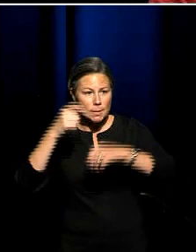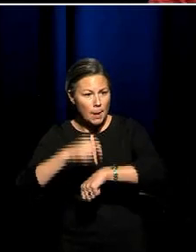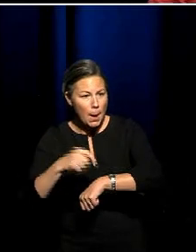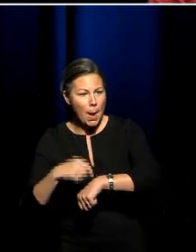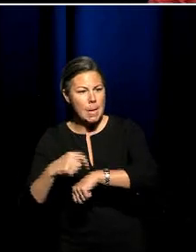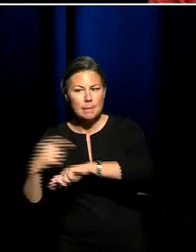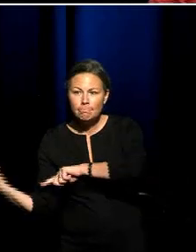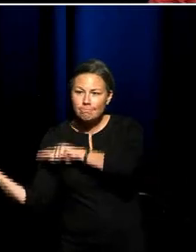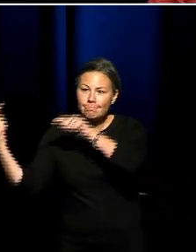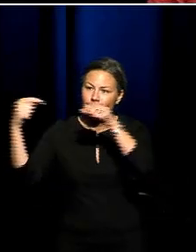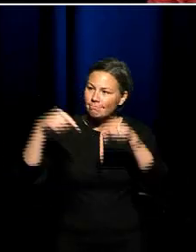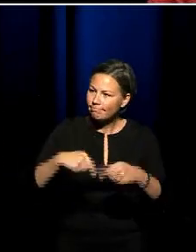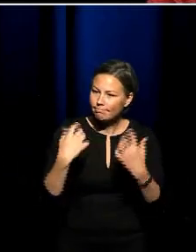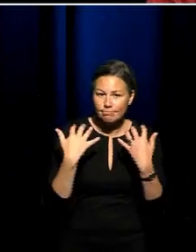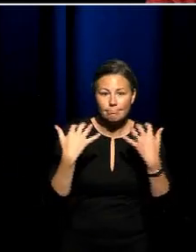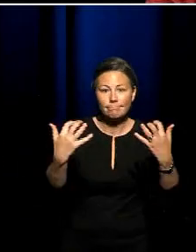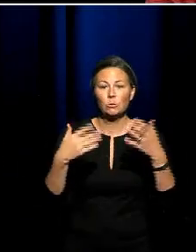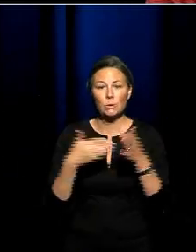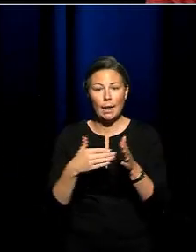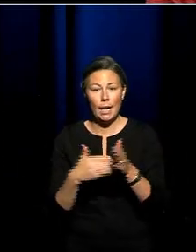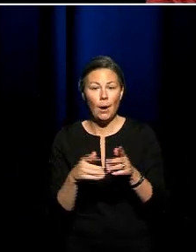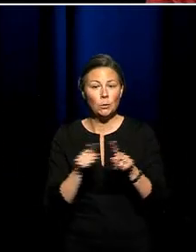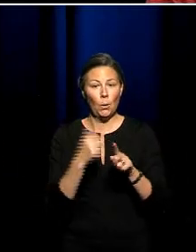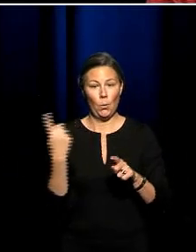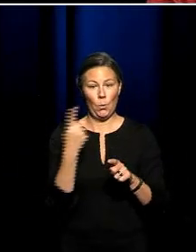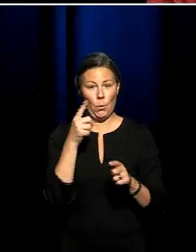today and also those who have been following the proceedings remotely